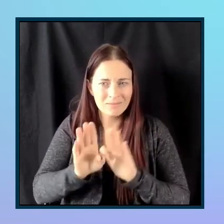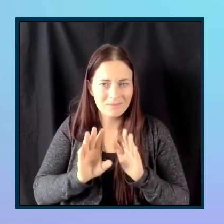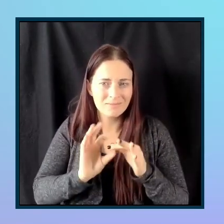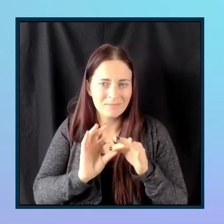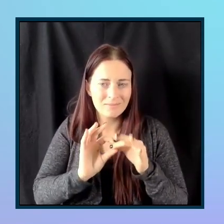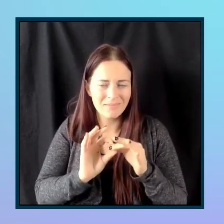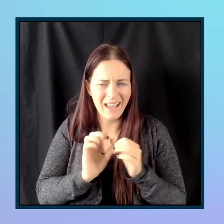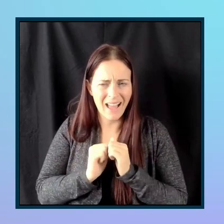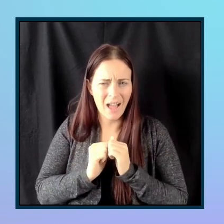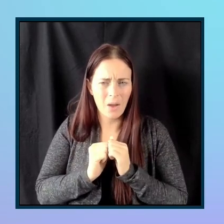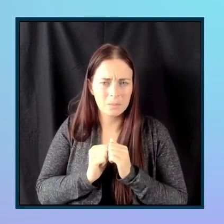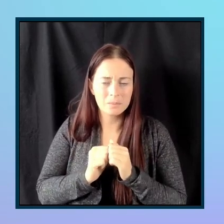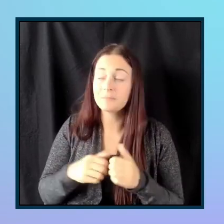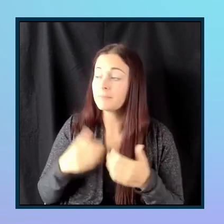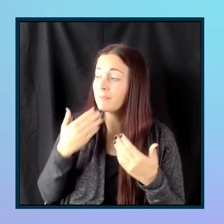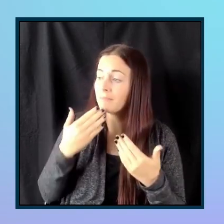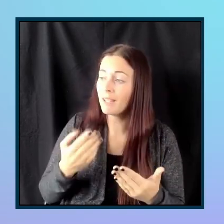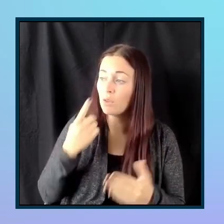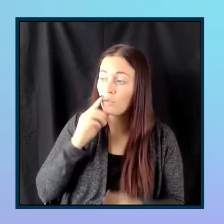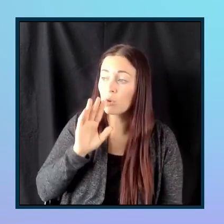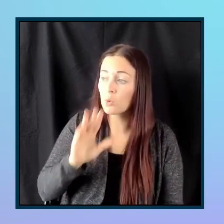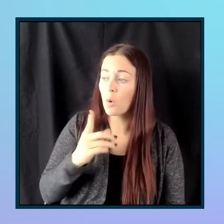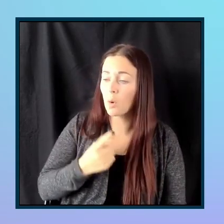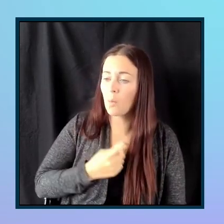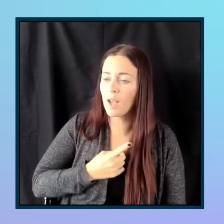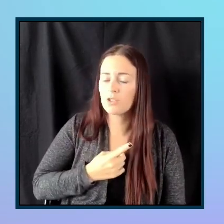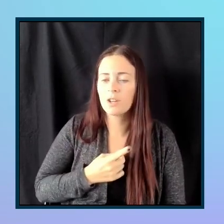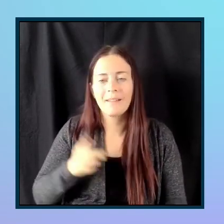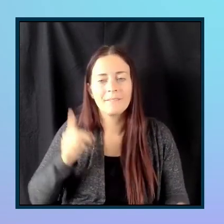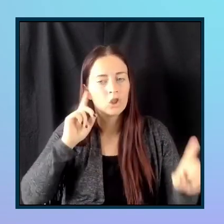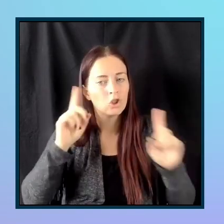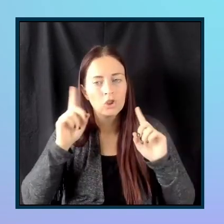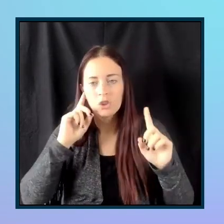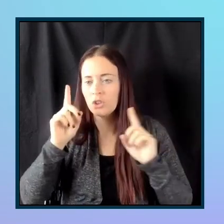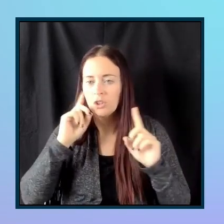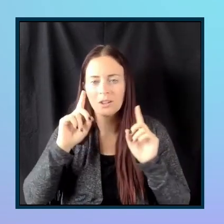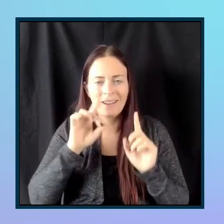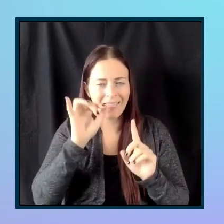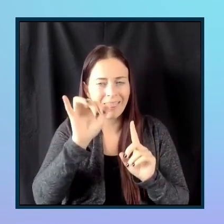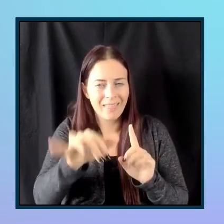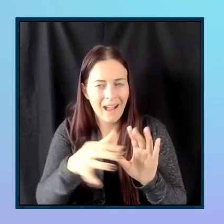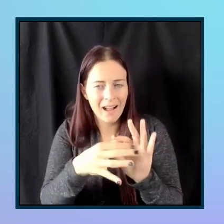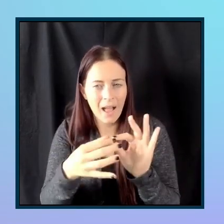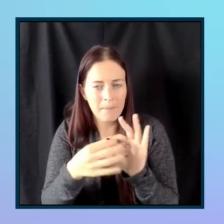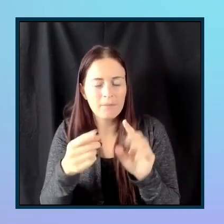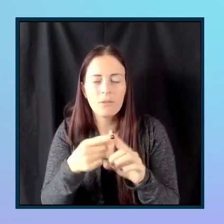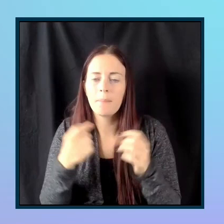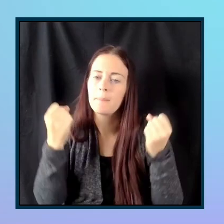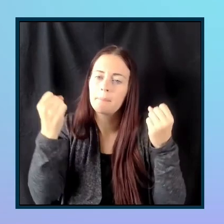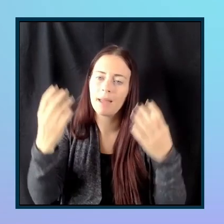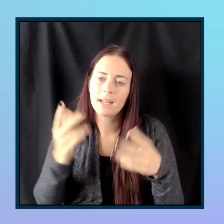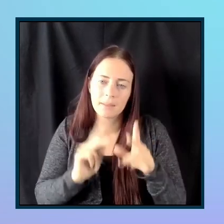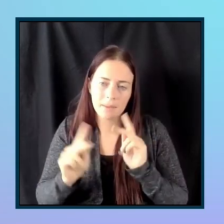Yeah. Thank you for your question. I have heard this from other people as well, that the pandemic and the restrictive environment